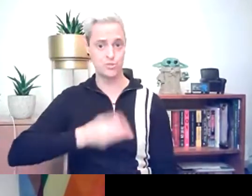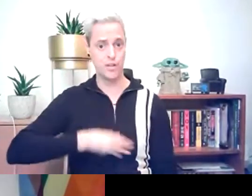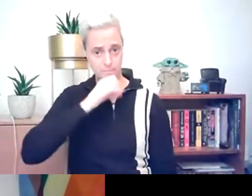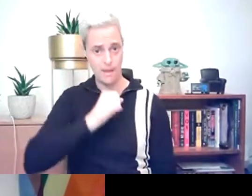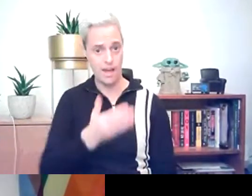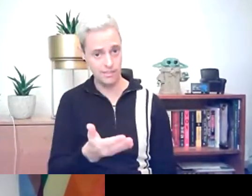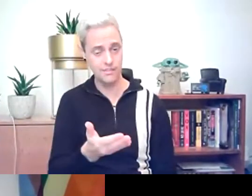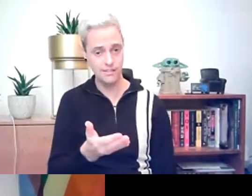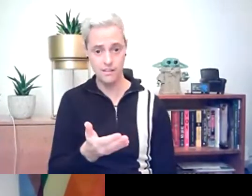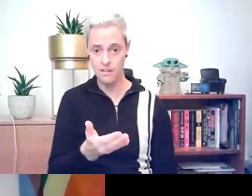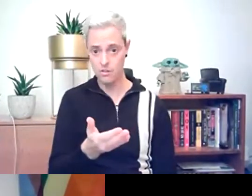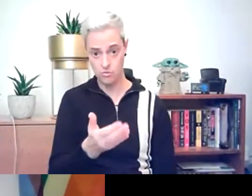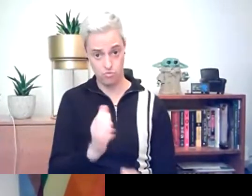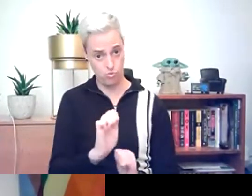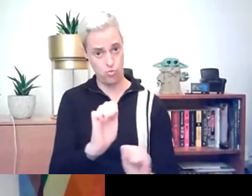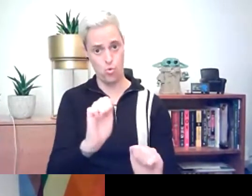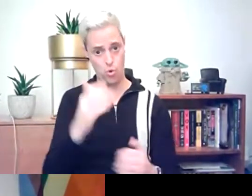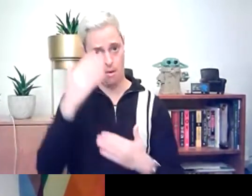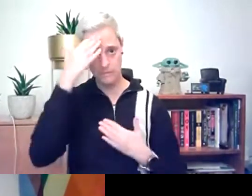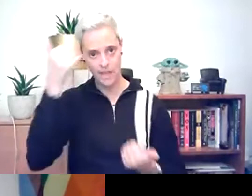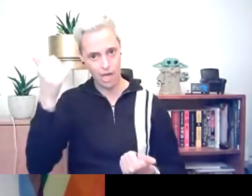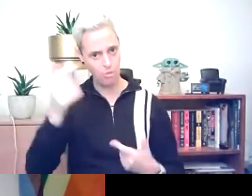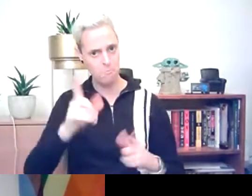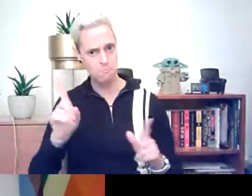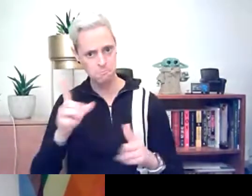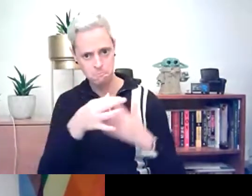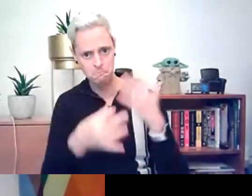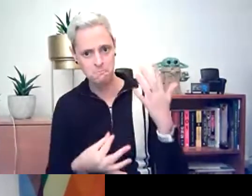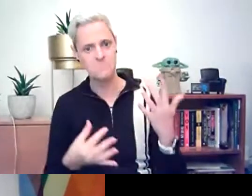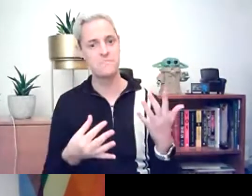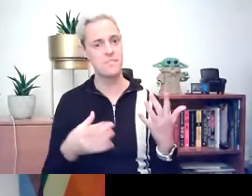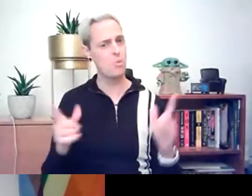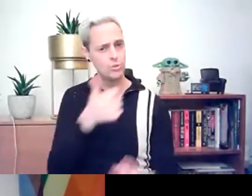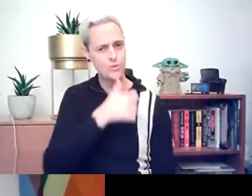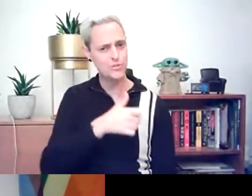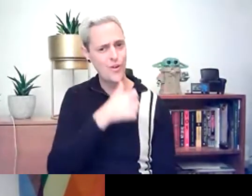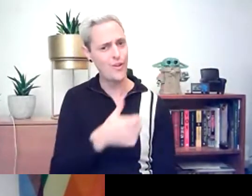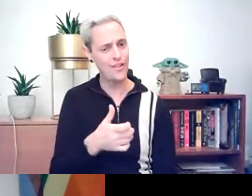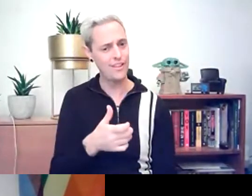with mental health, and I suppose, what you found most useful to help you cope.